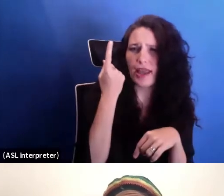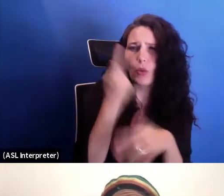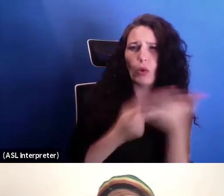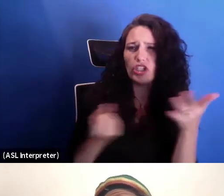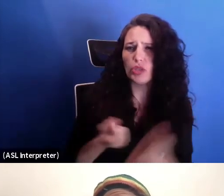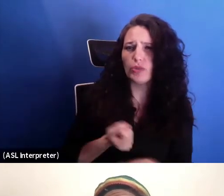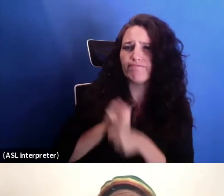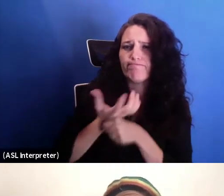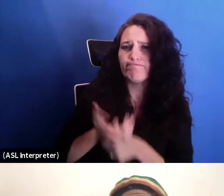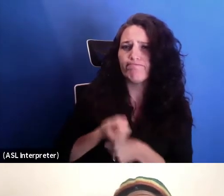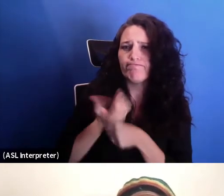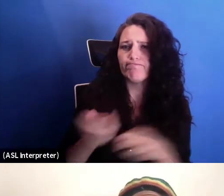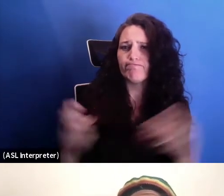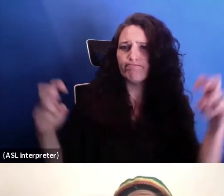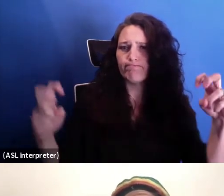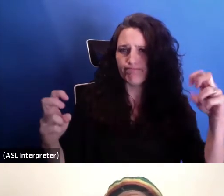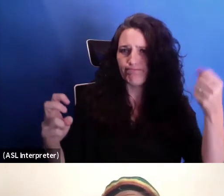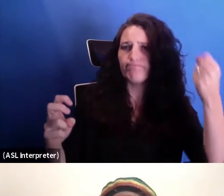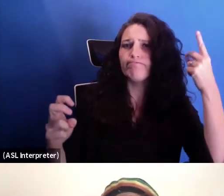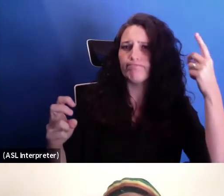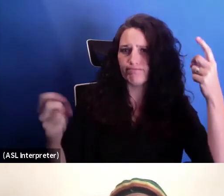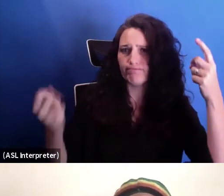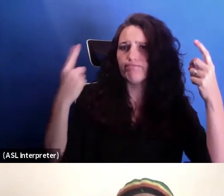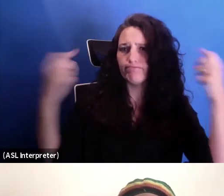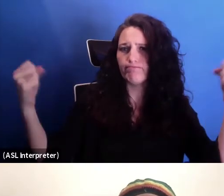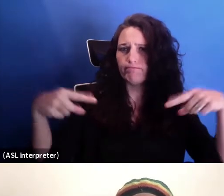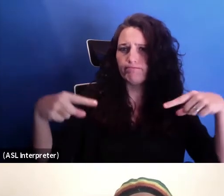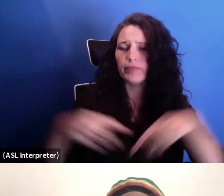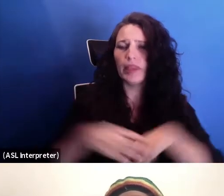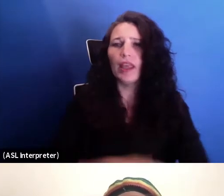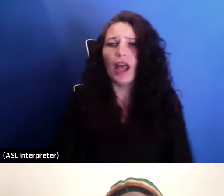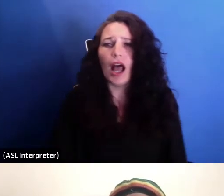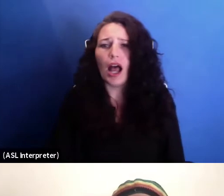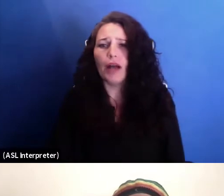Hey, Camp director, tell us how you're taking care of all these wonderful handicapped people and how good you are,